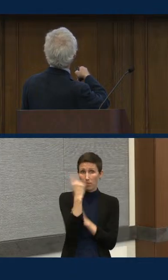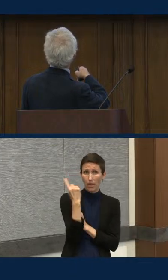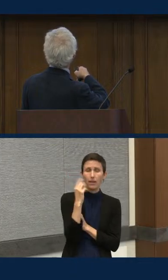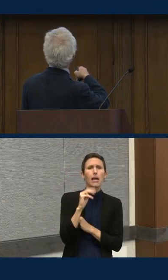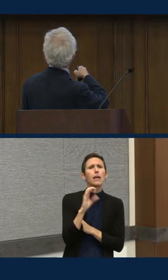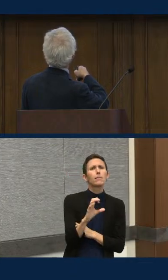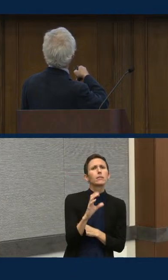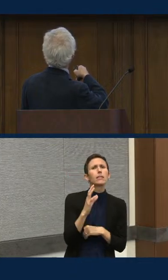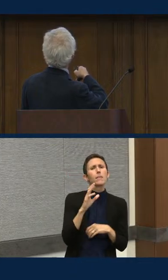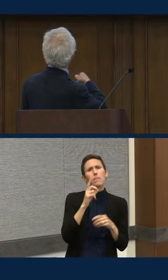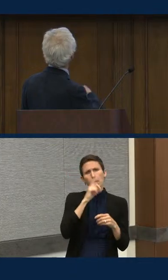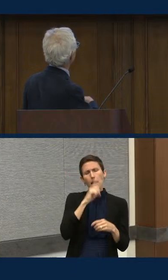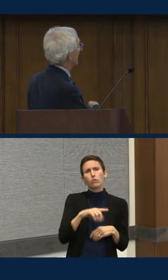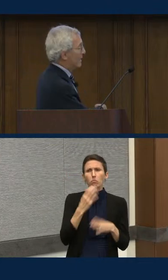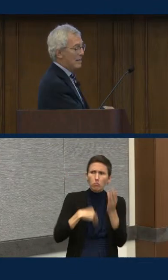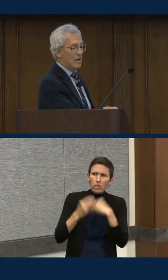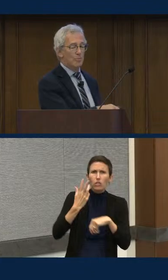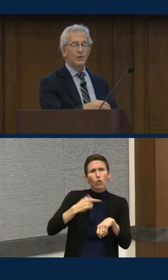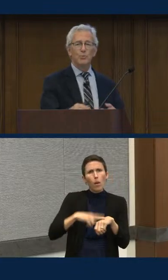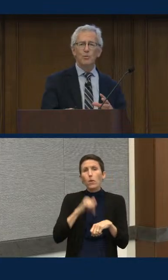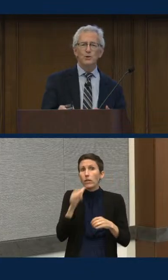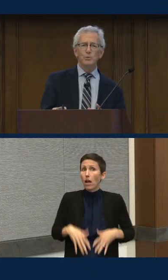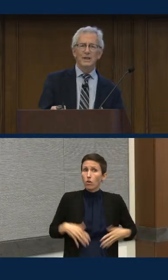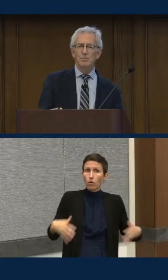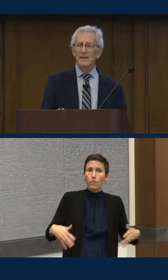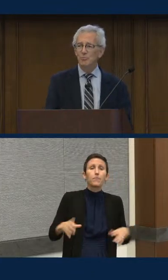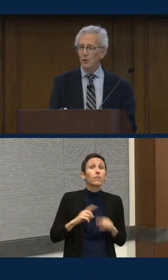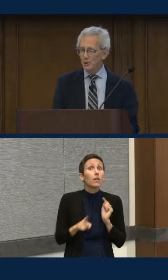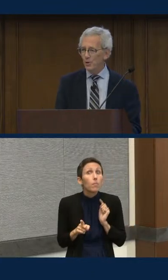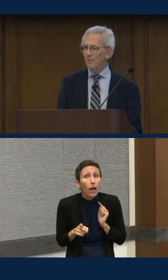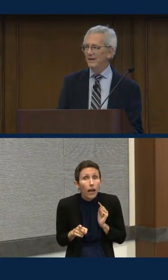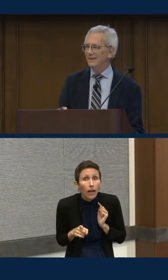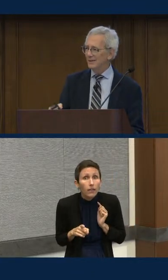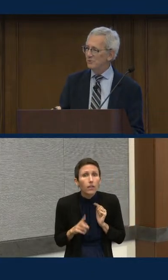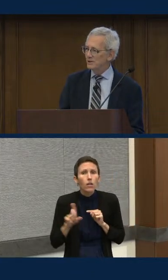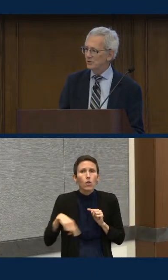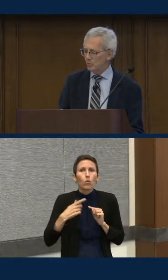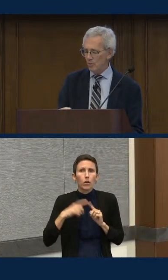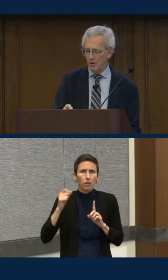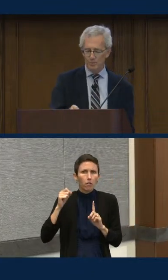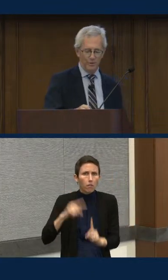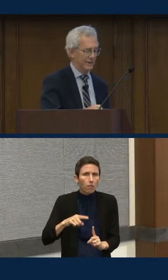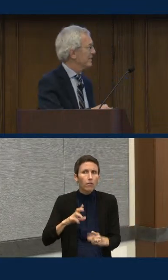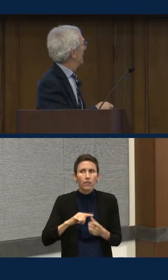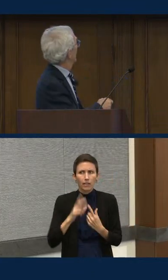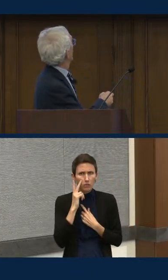normal amount and does not really become obese but the